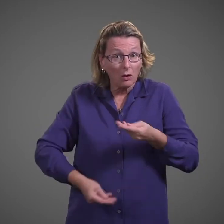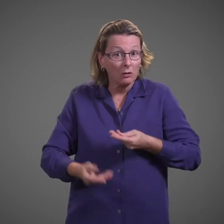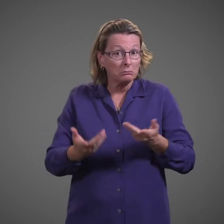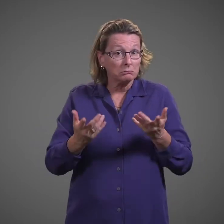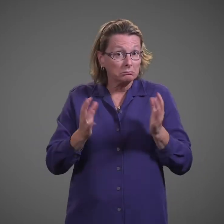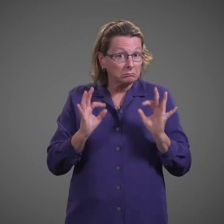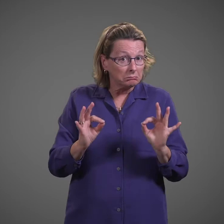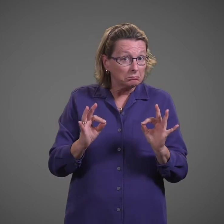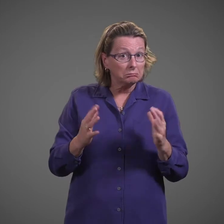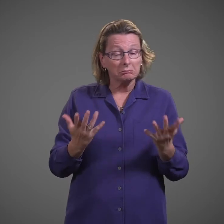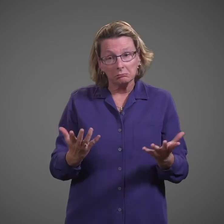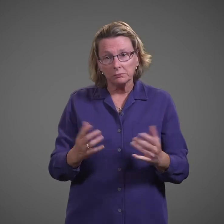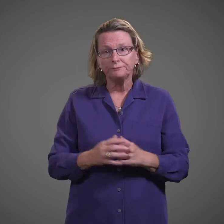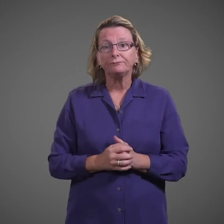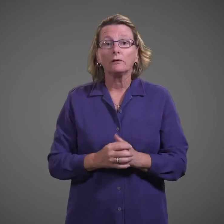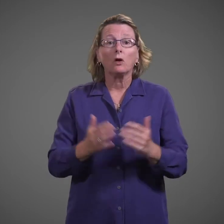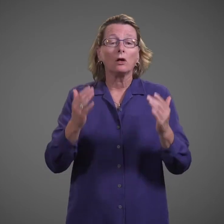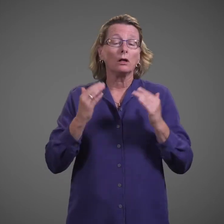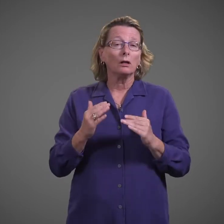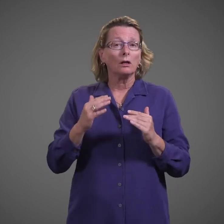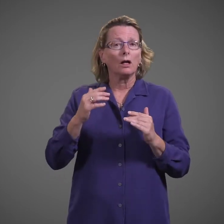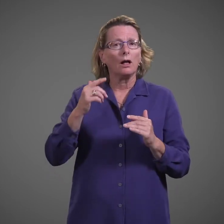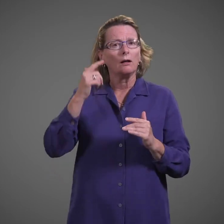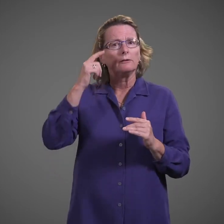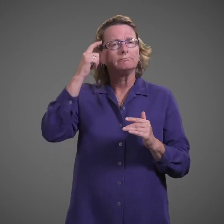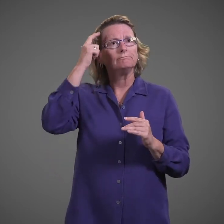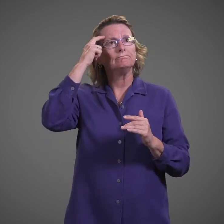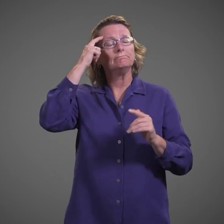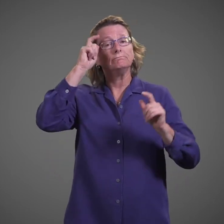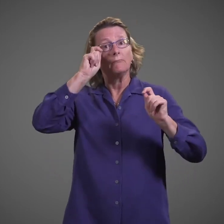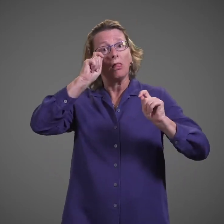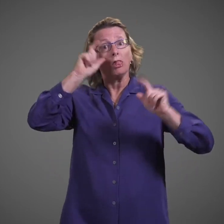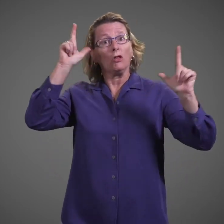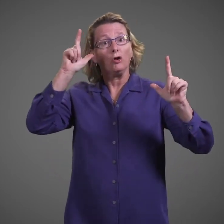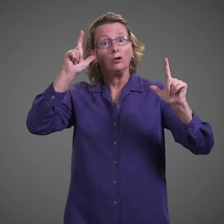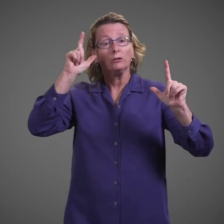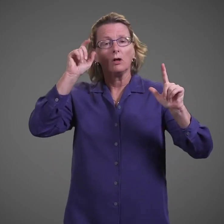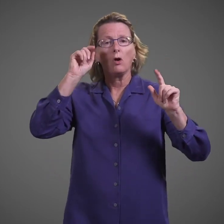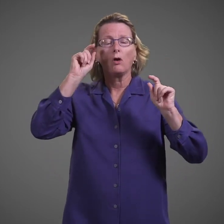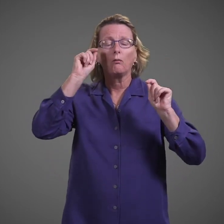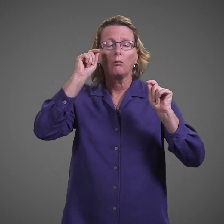Do you seem alert, or sleepy/logey?